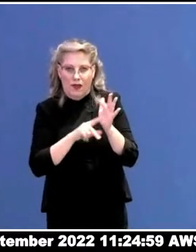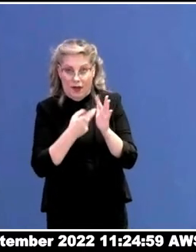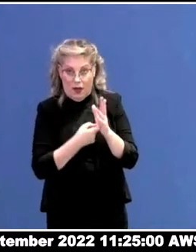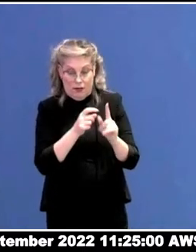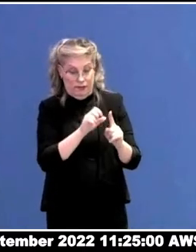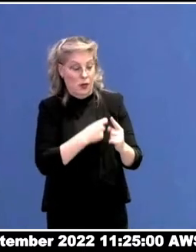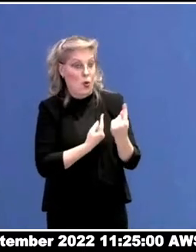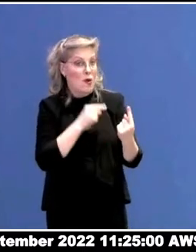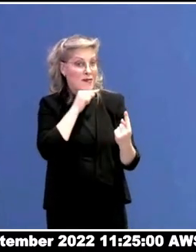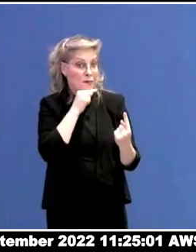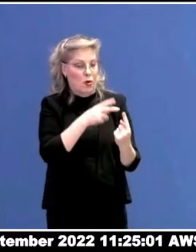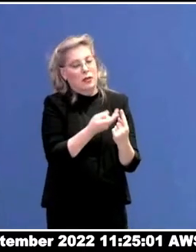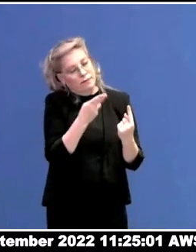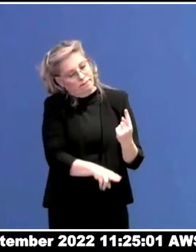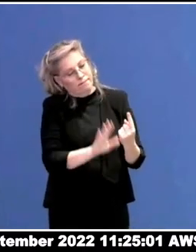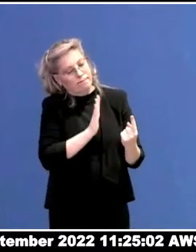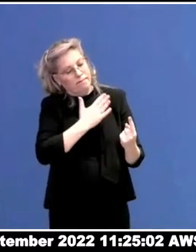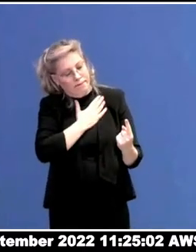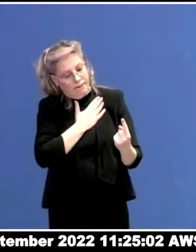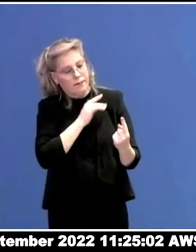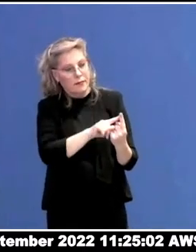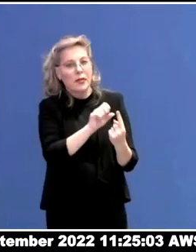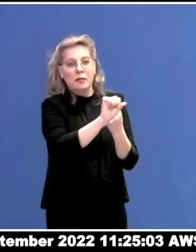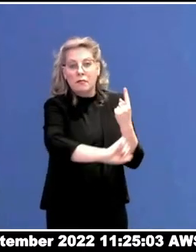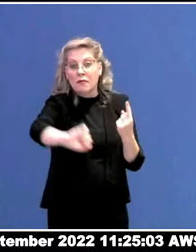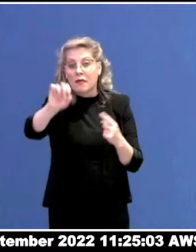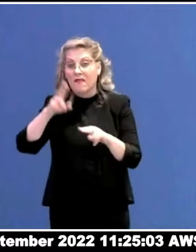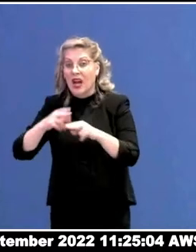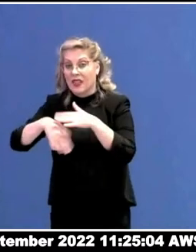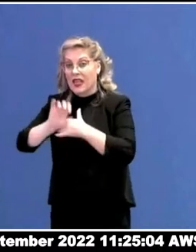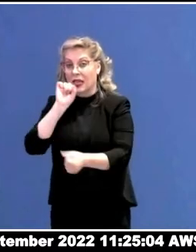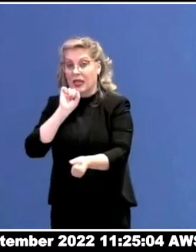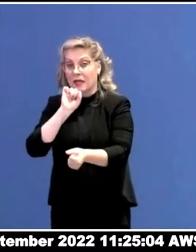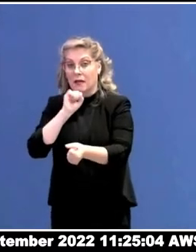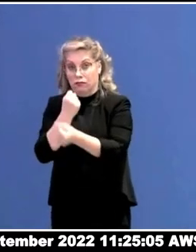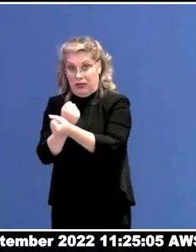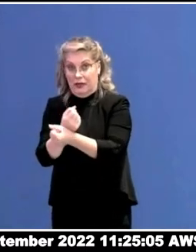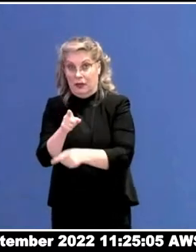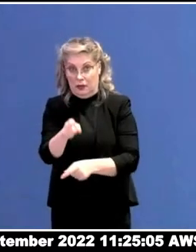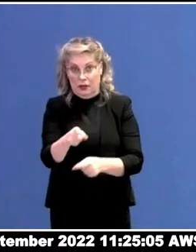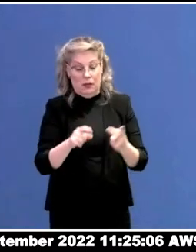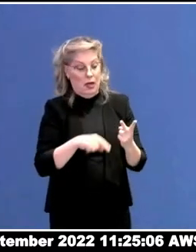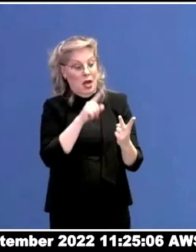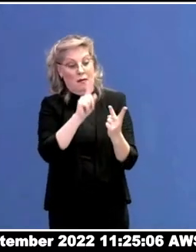and is still there today. But one of the other boys that passed away, his older brother was also in Acacia Prison.